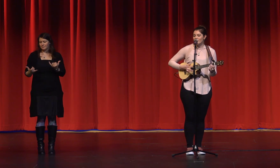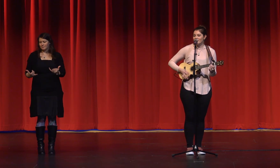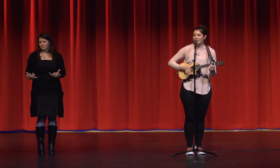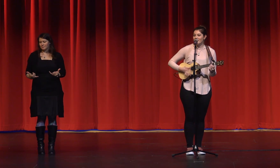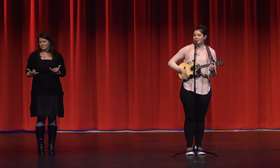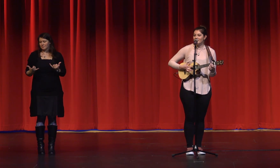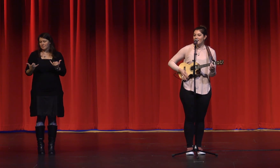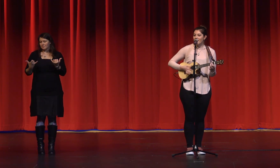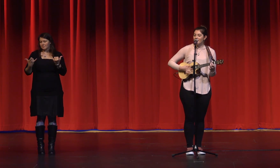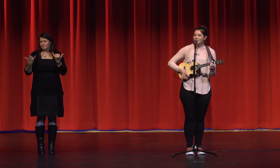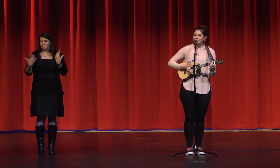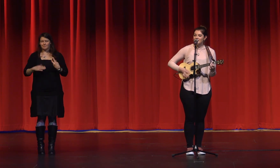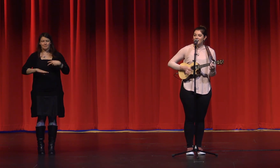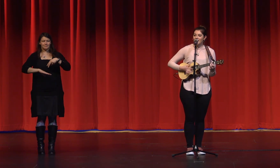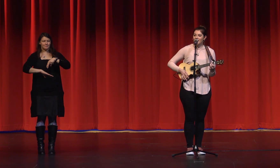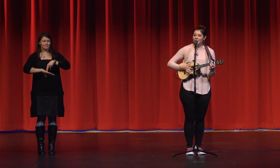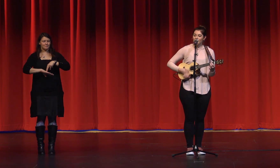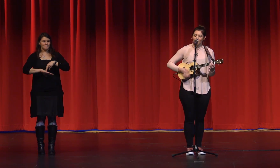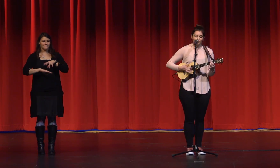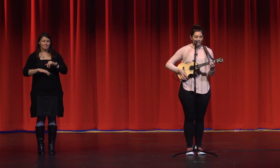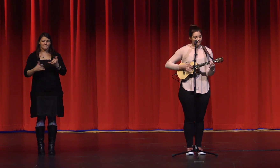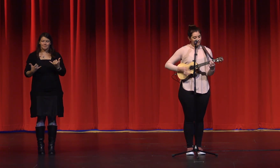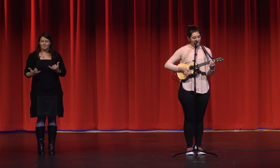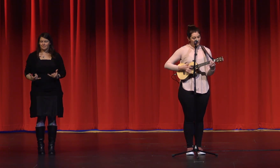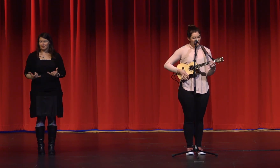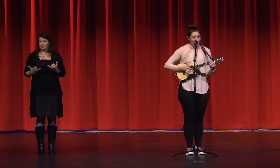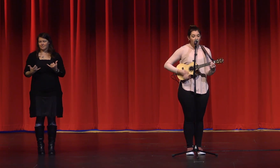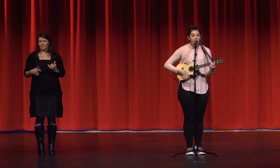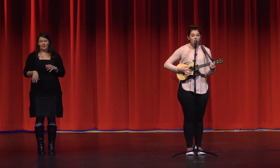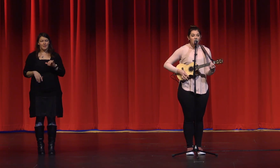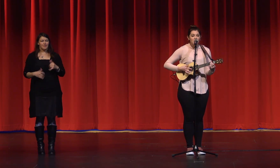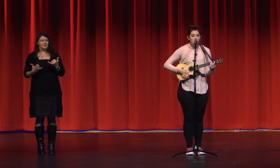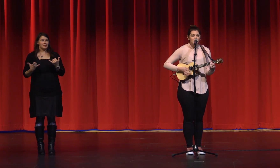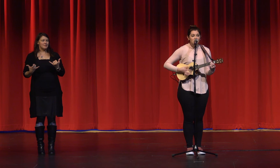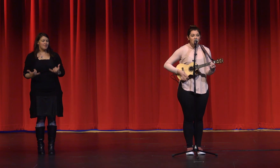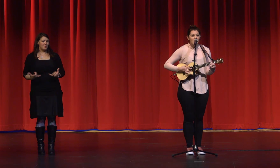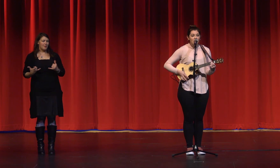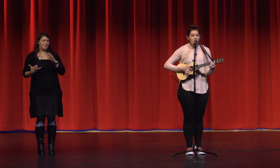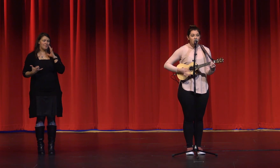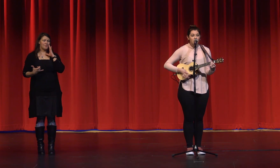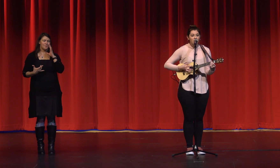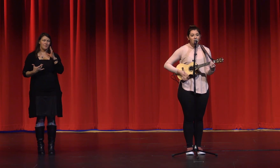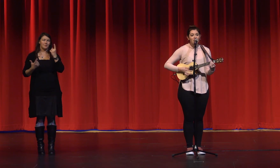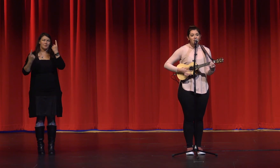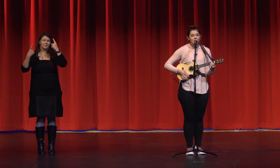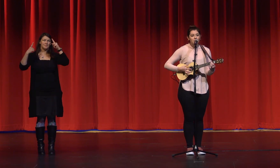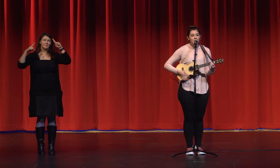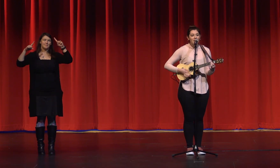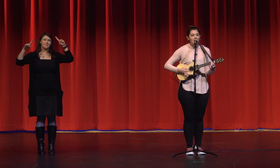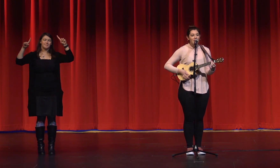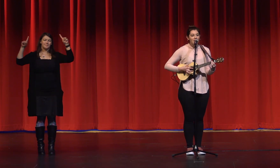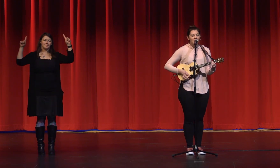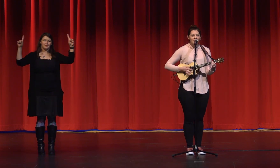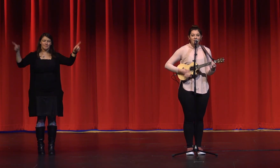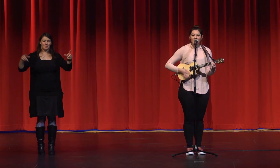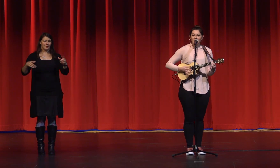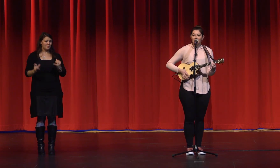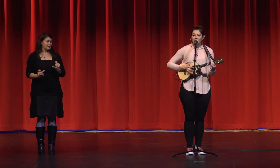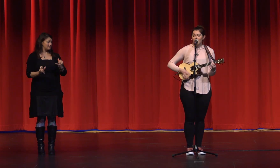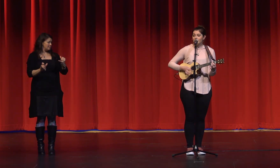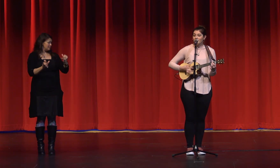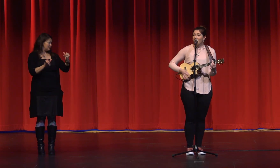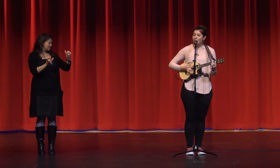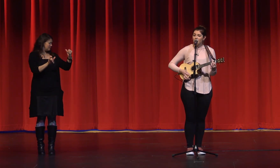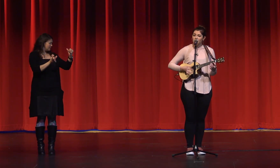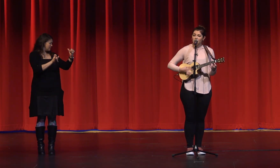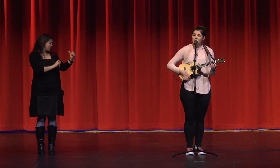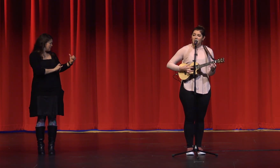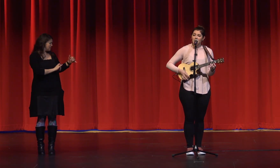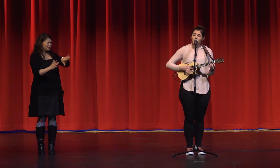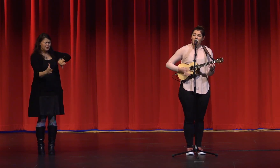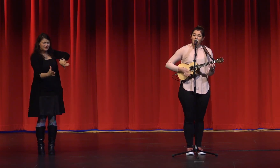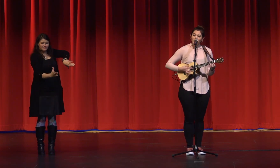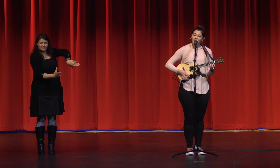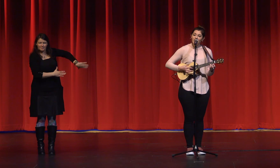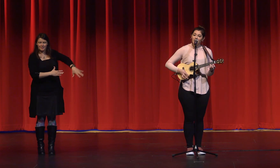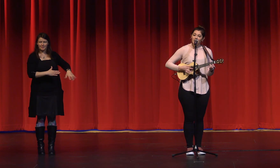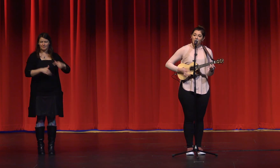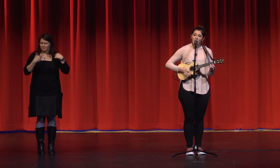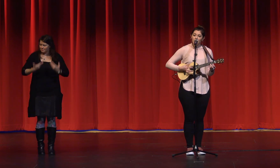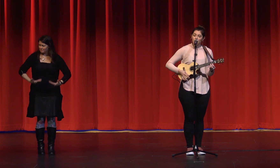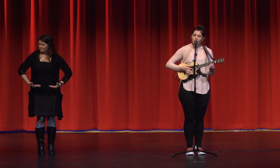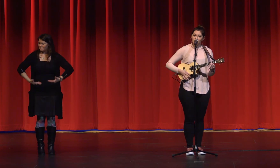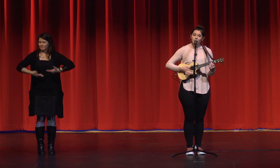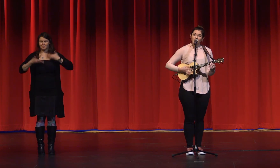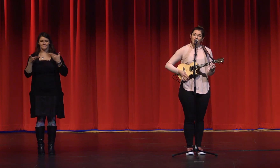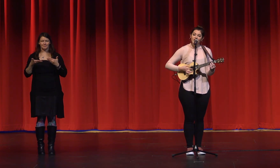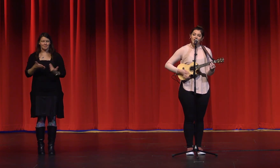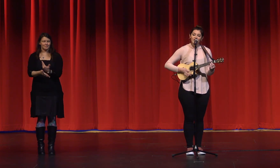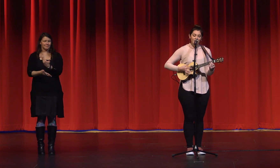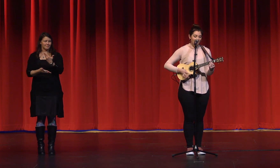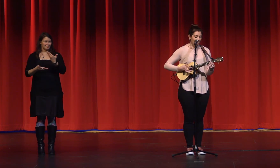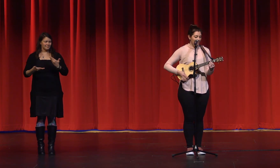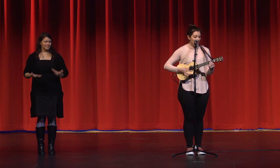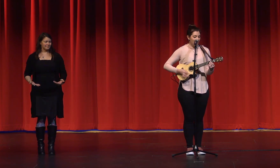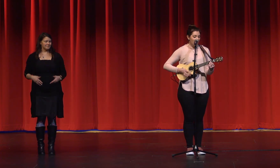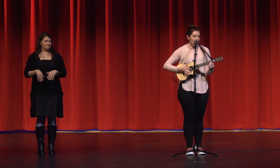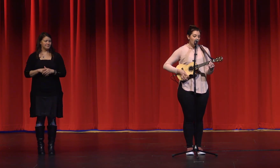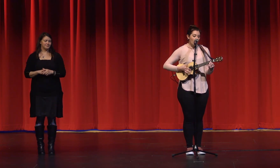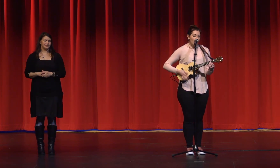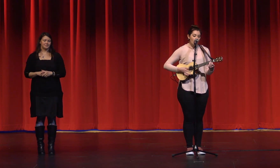This time I'm gonna make it, I'm not the same kid I used to be.